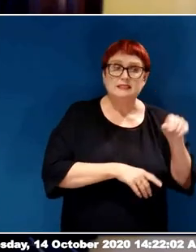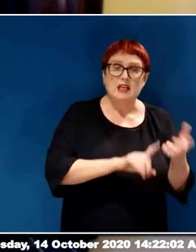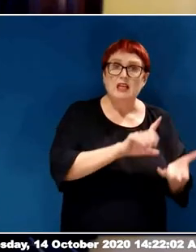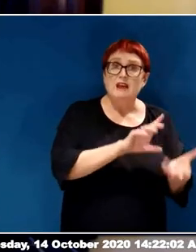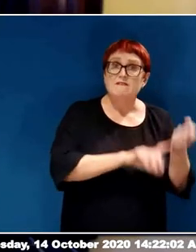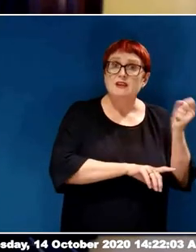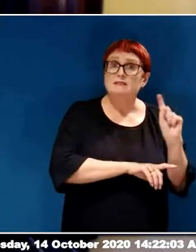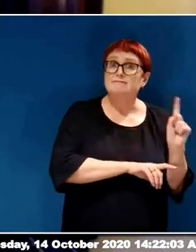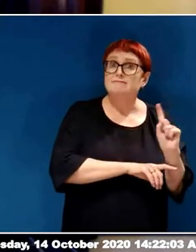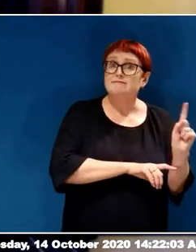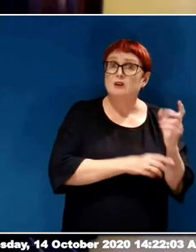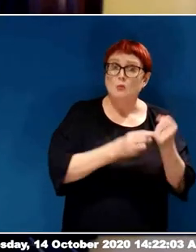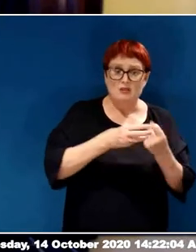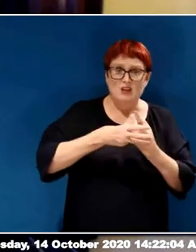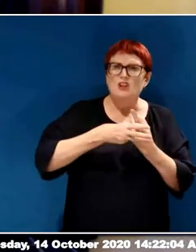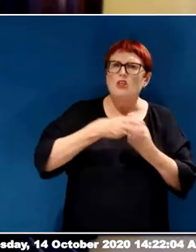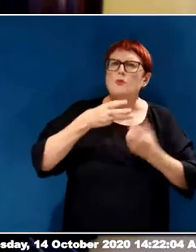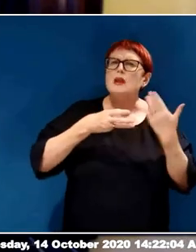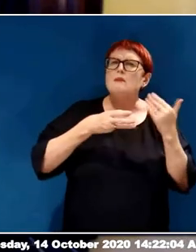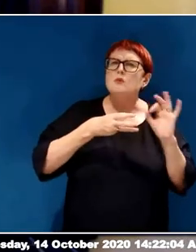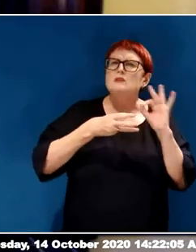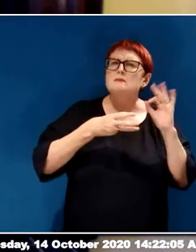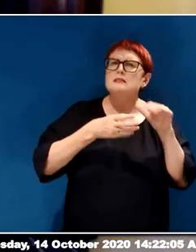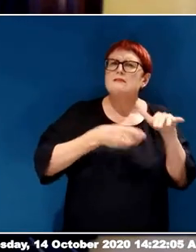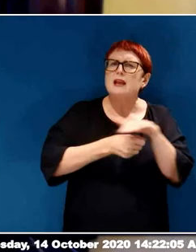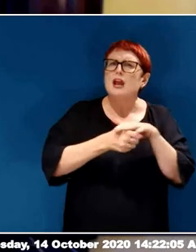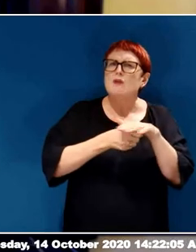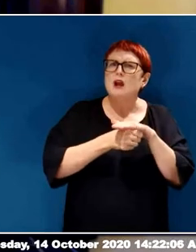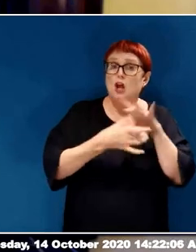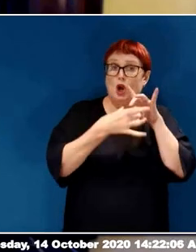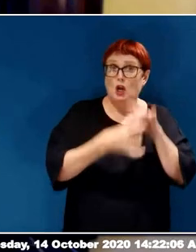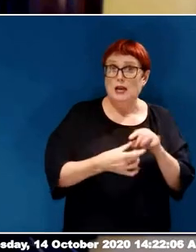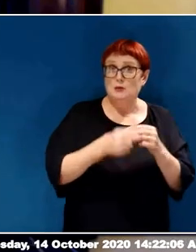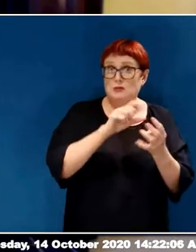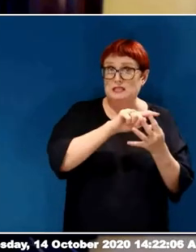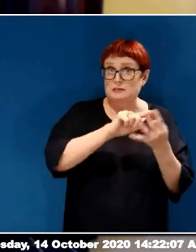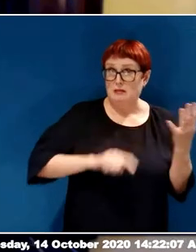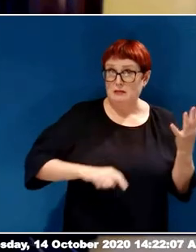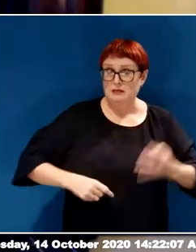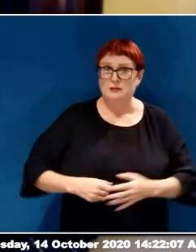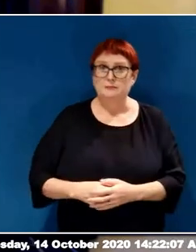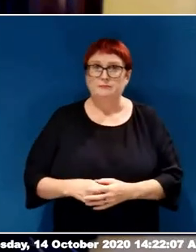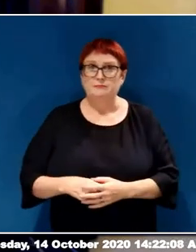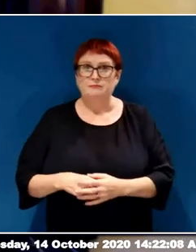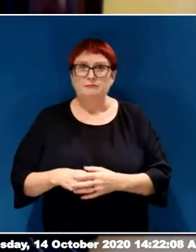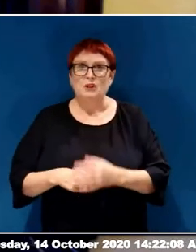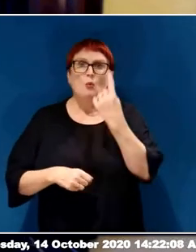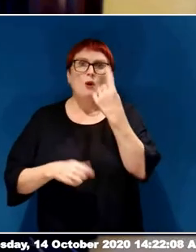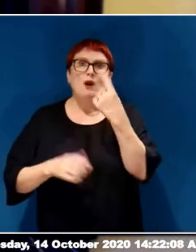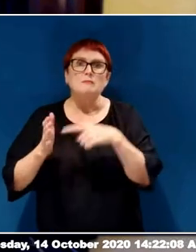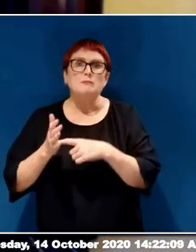regarding disability, focus areas 1.5, 1.6 and 4.1, the Victorian